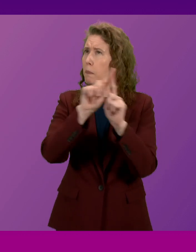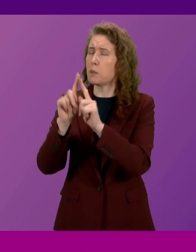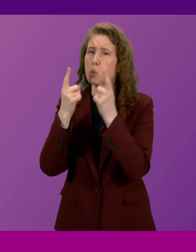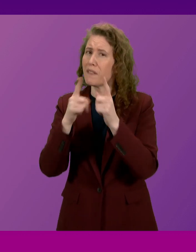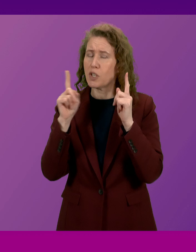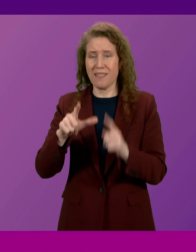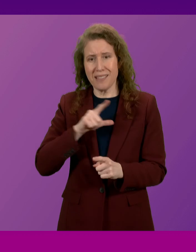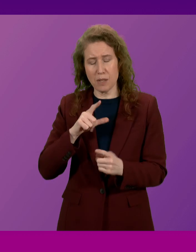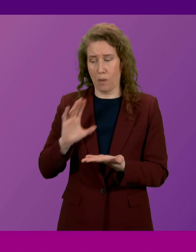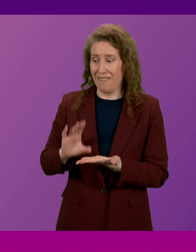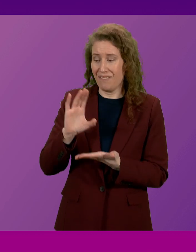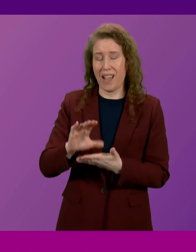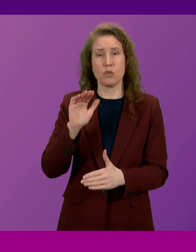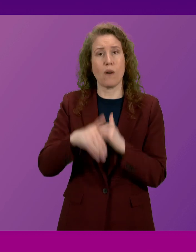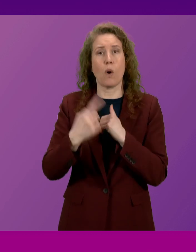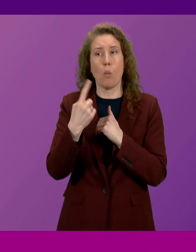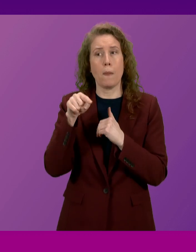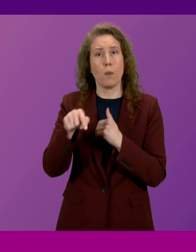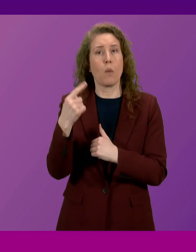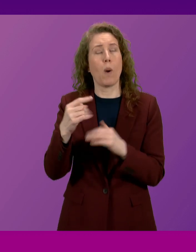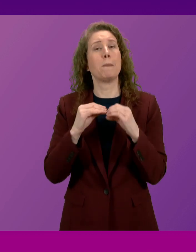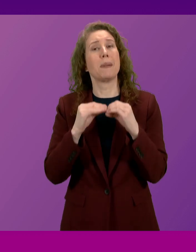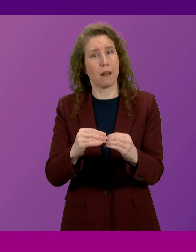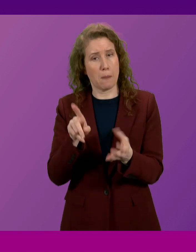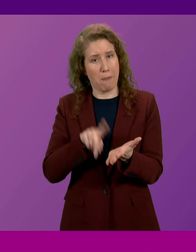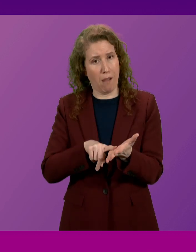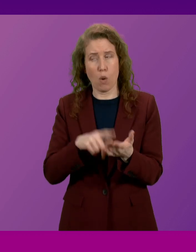are investing, in the budget, more than £1.1 billion in university teaching and research,